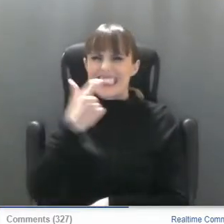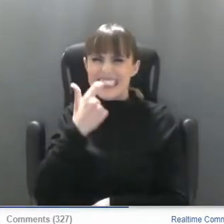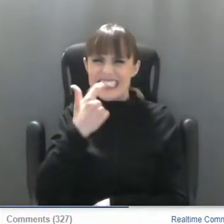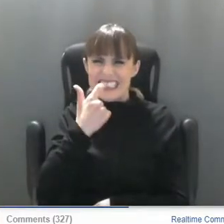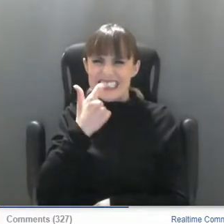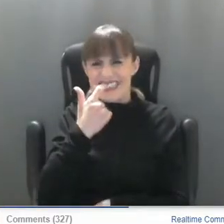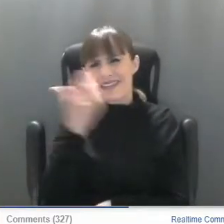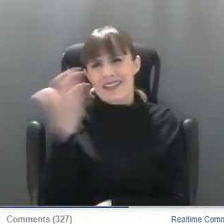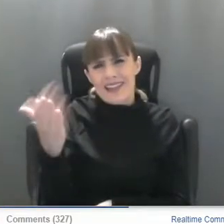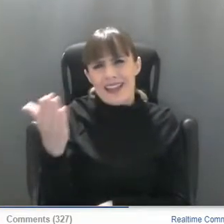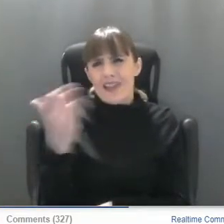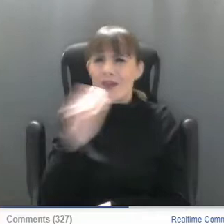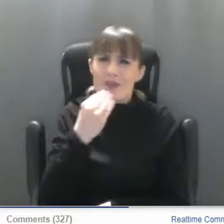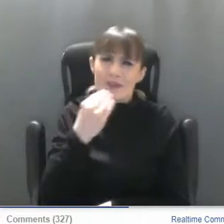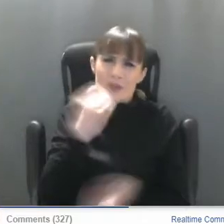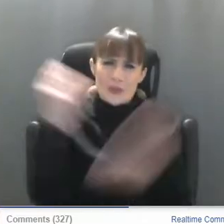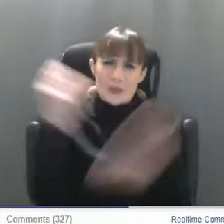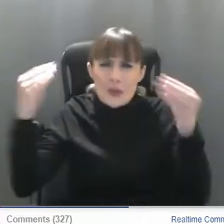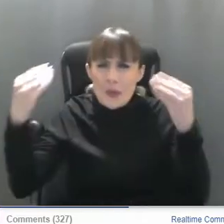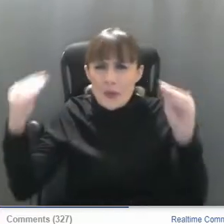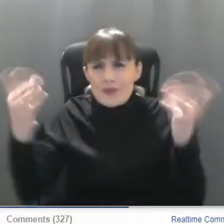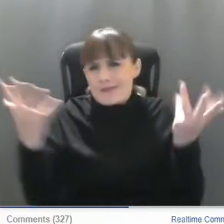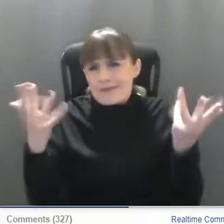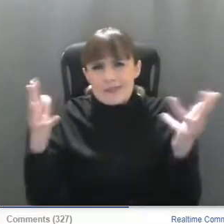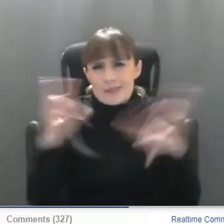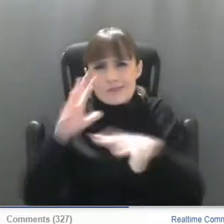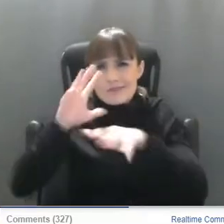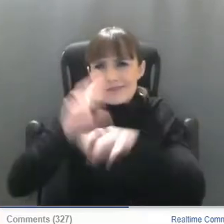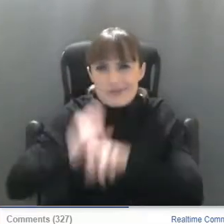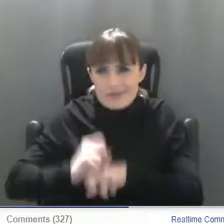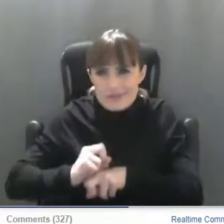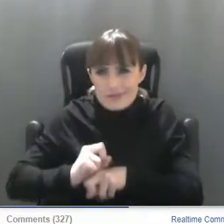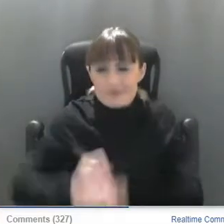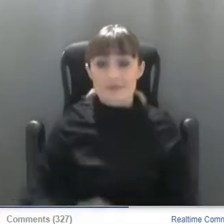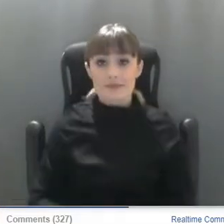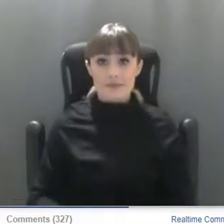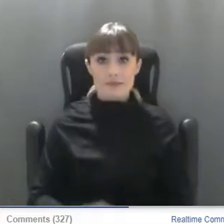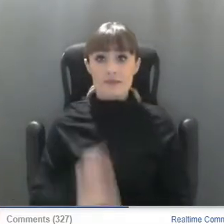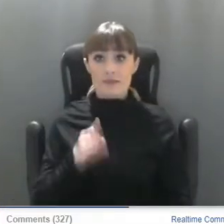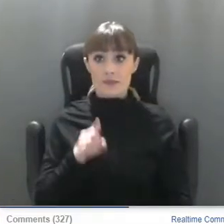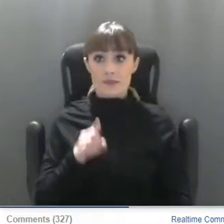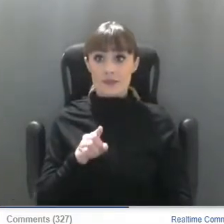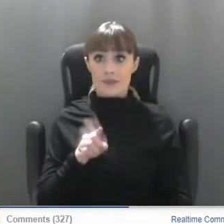for your donation. So then you'll enter the zoo up here. So you're on the far